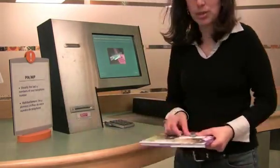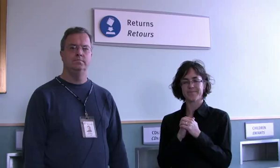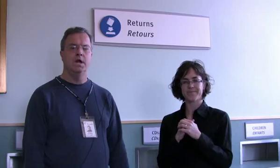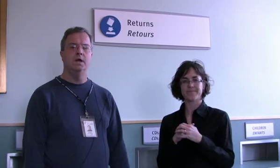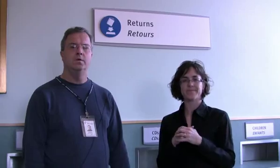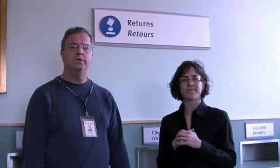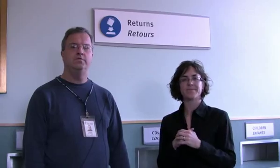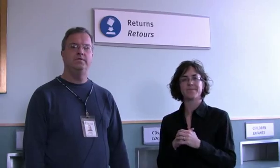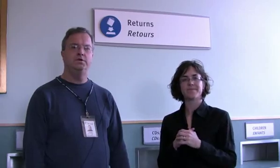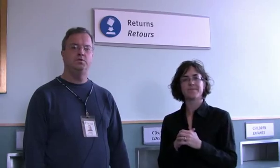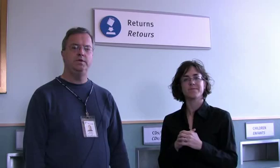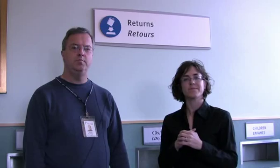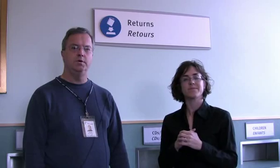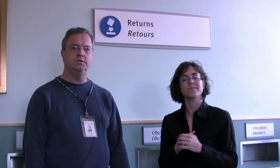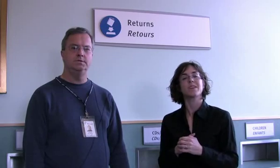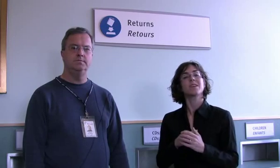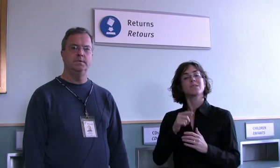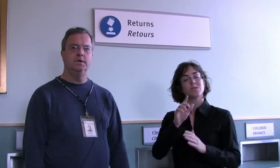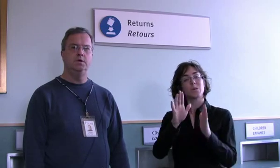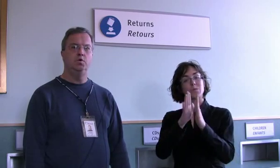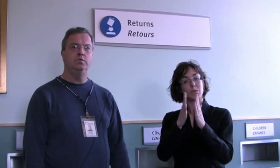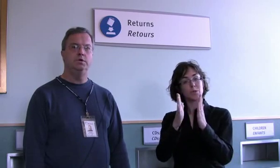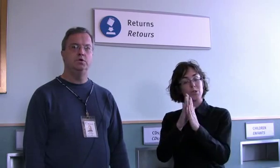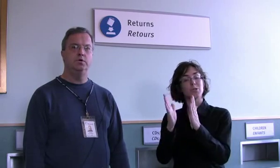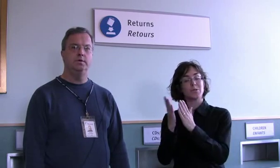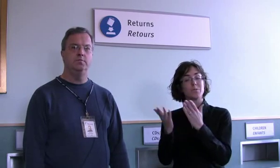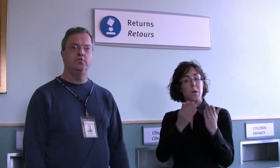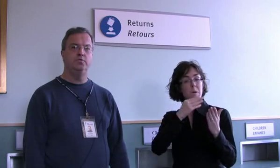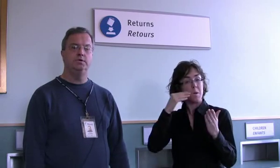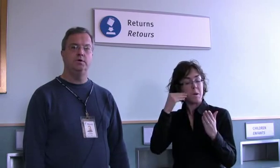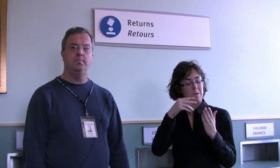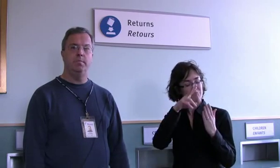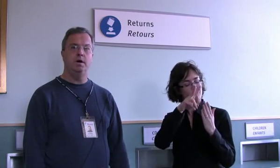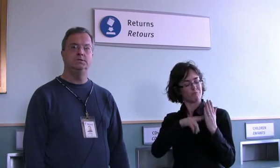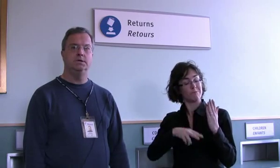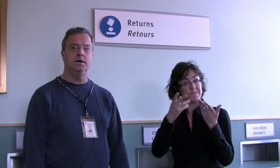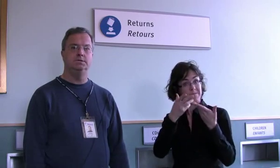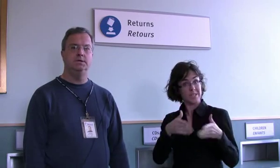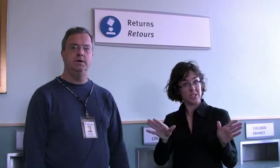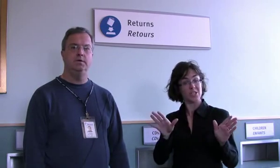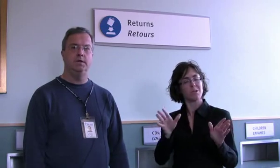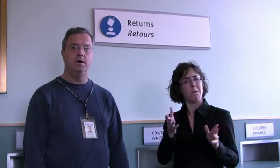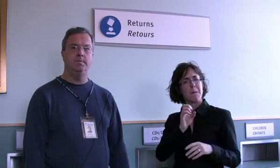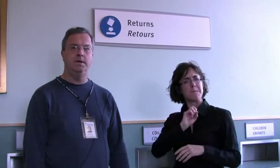When you have finished with your books, you can return them through the drop box slots in the lobby